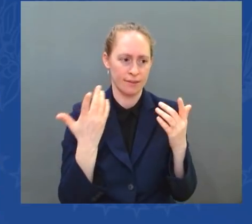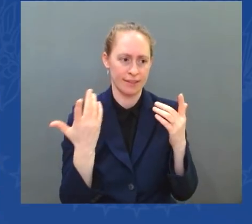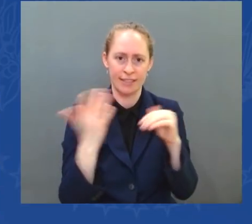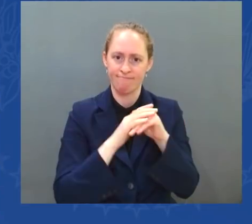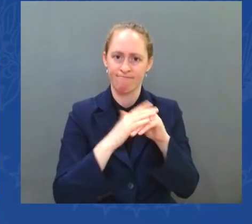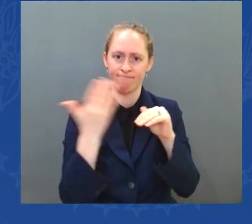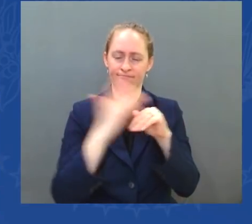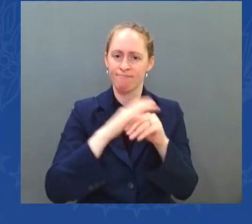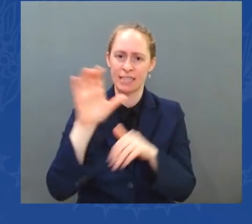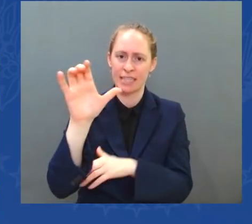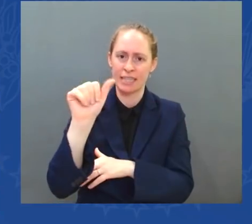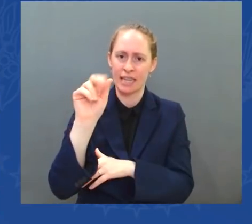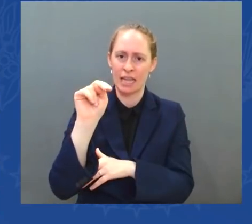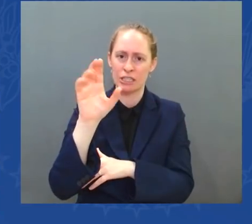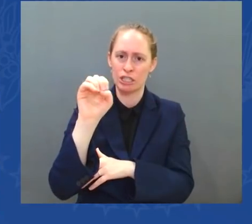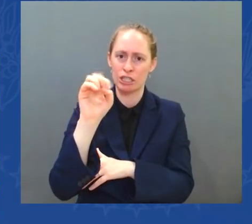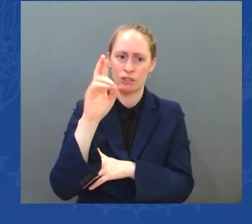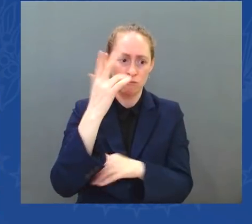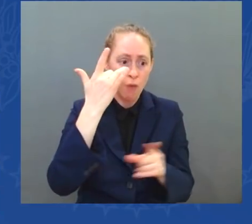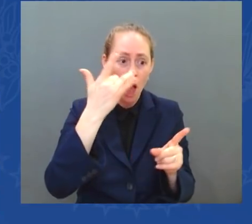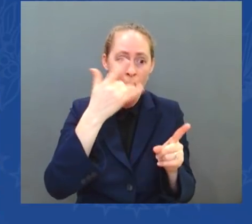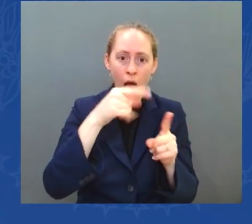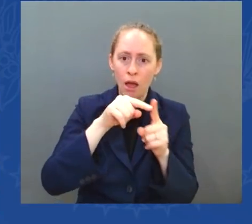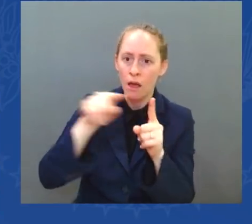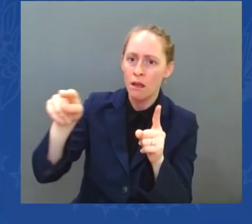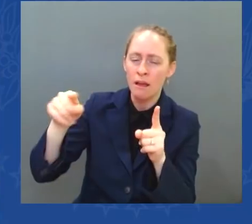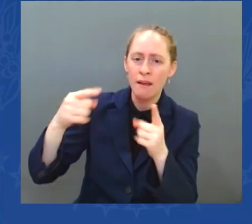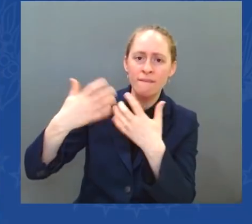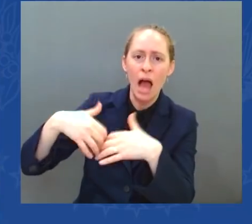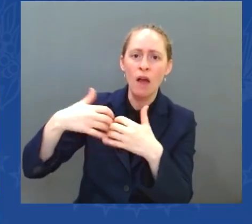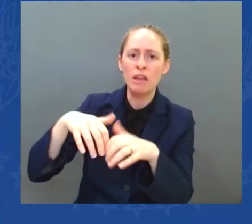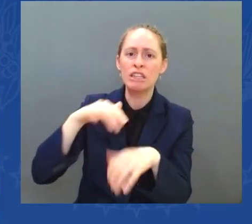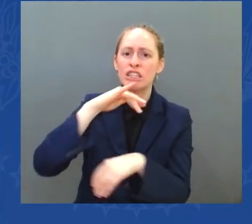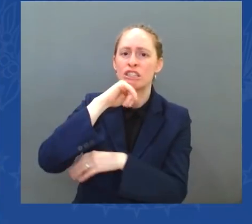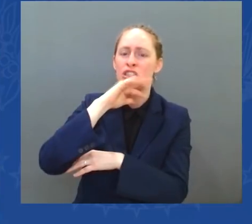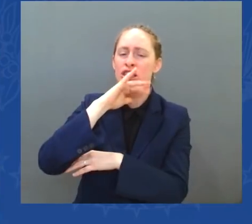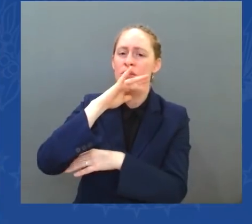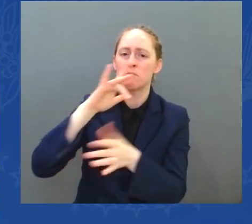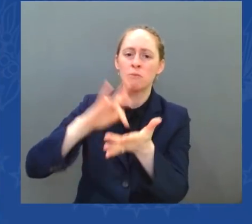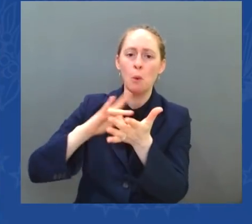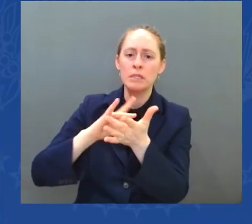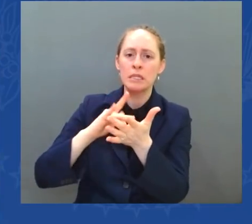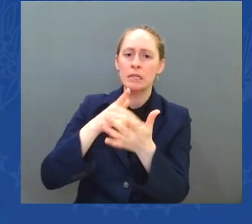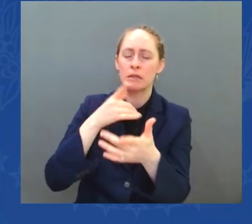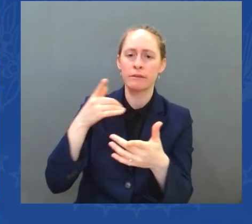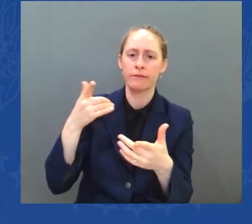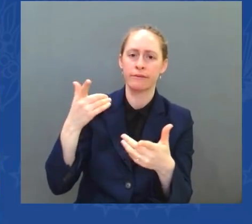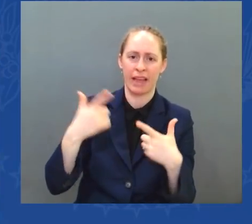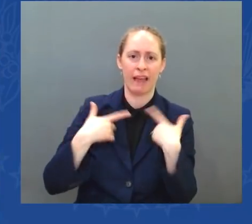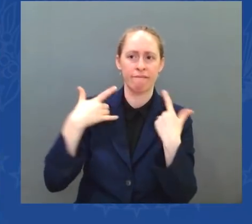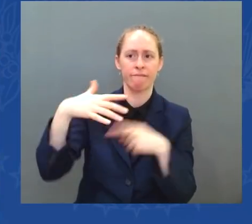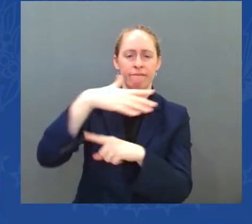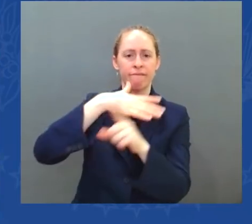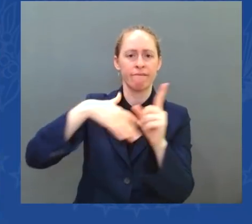When I was growing up in Claymont, Delaware, not a joke, we lived right on the Pennsylvania border. It was a steel town.